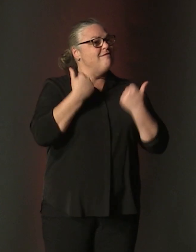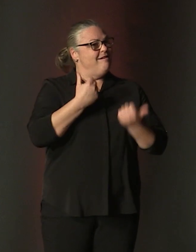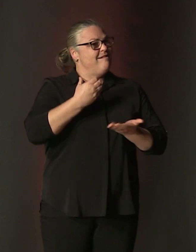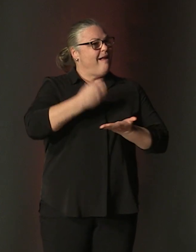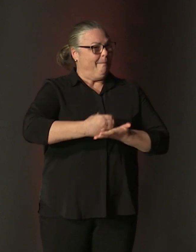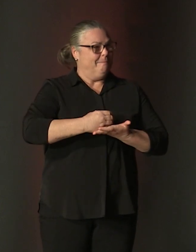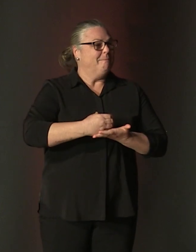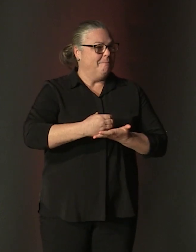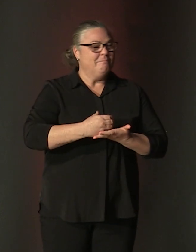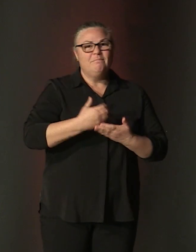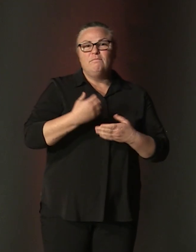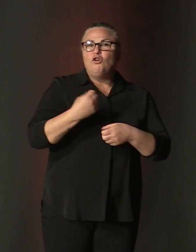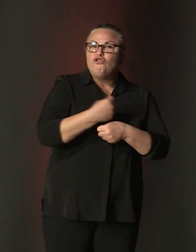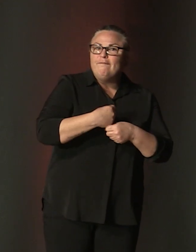over a single-use cup.